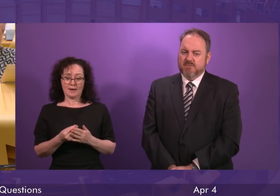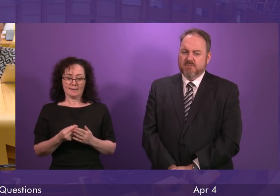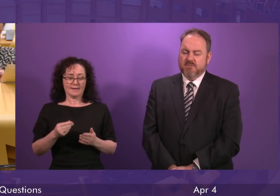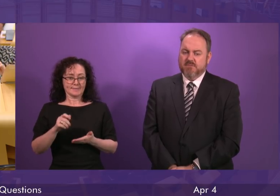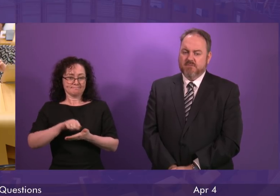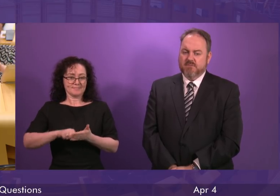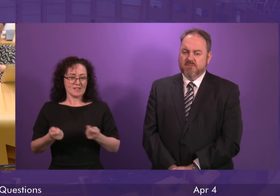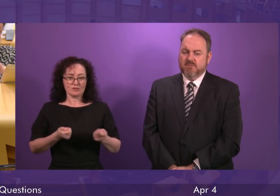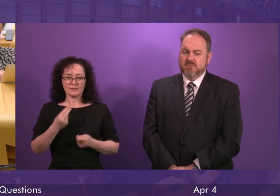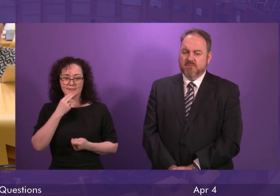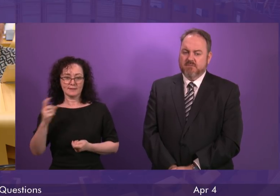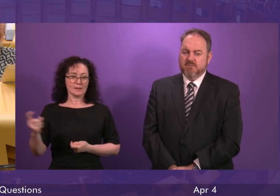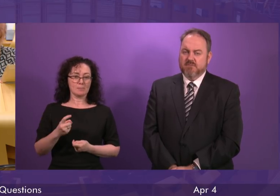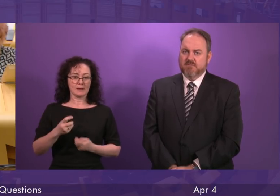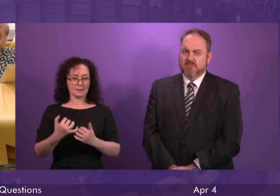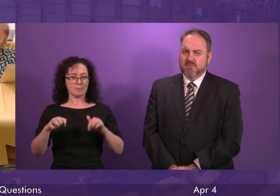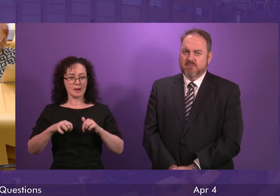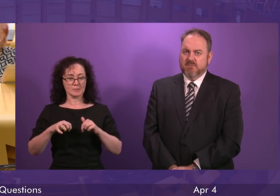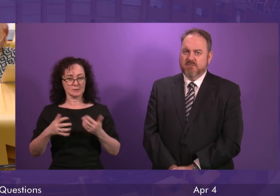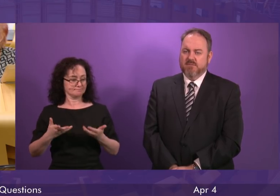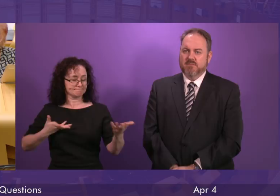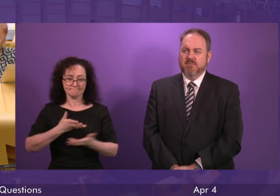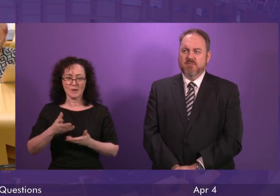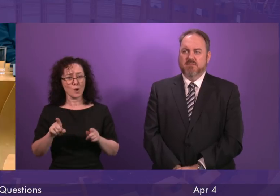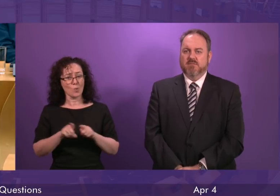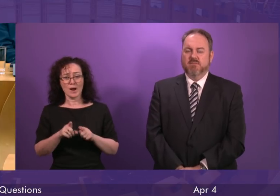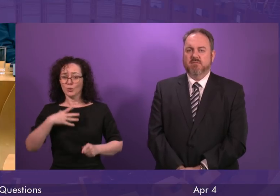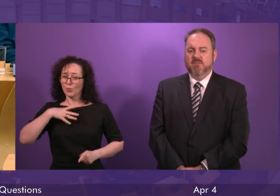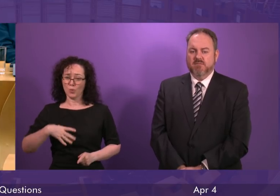revised budget figures, because I hope that we do not find ourselves in a no-deal scenario.